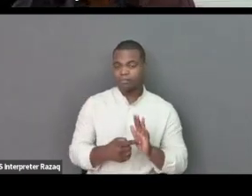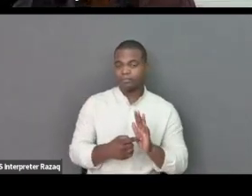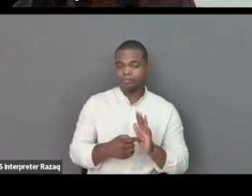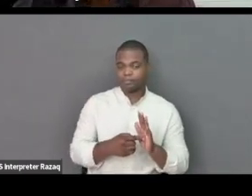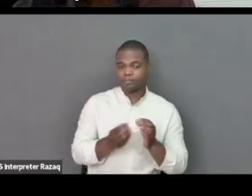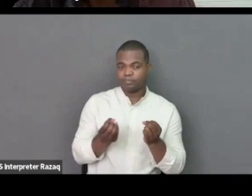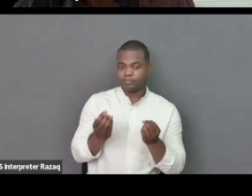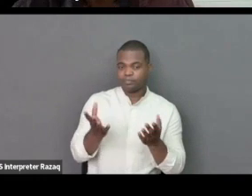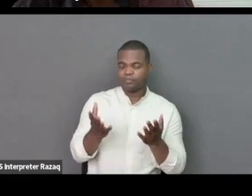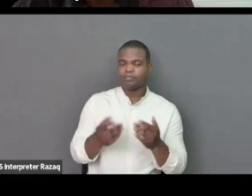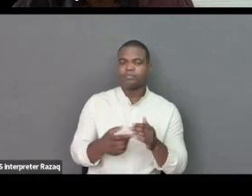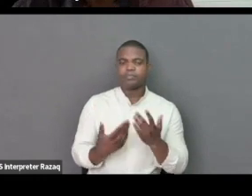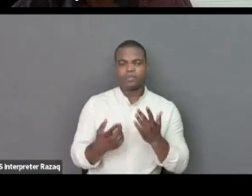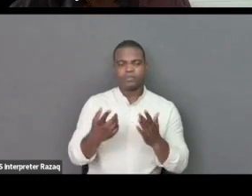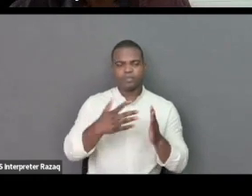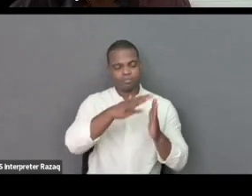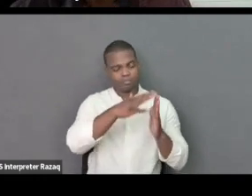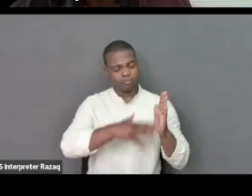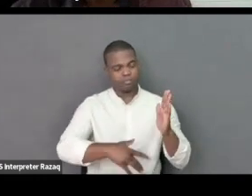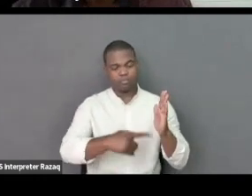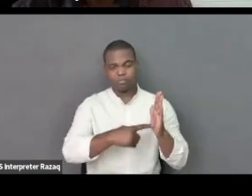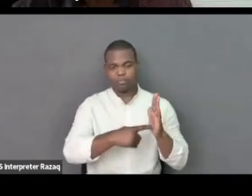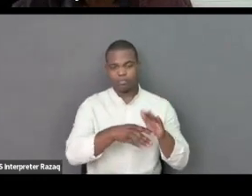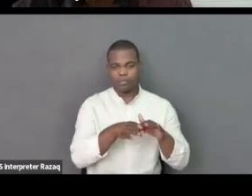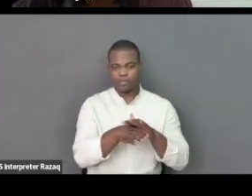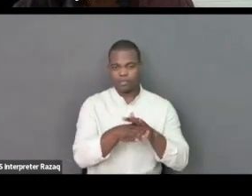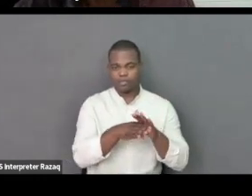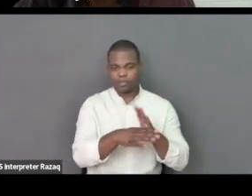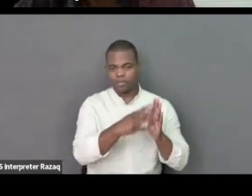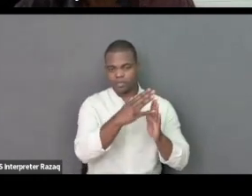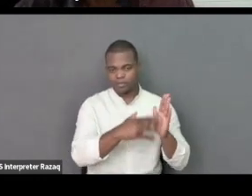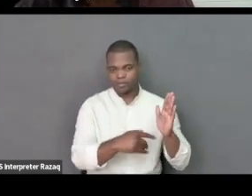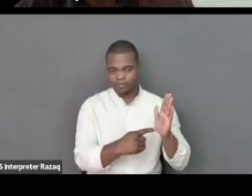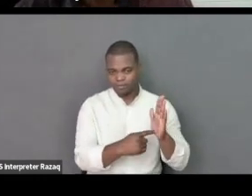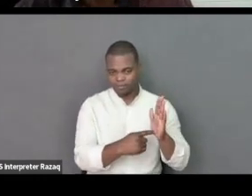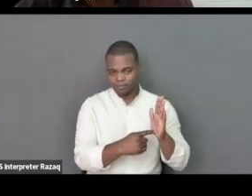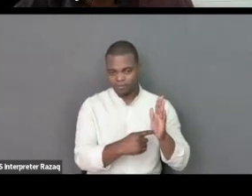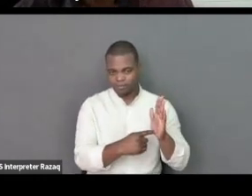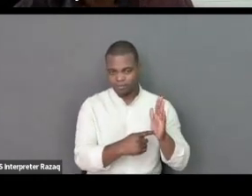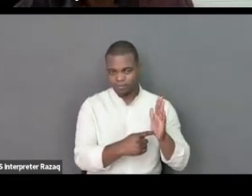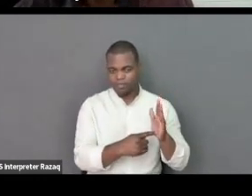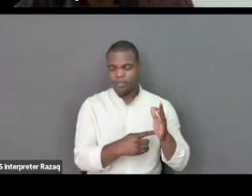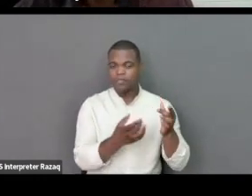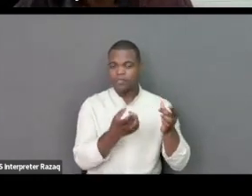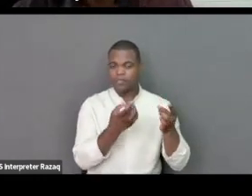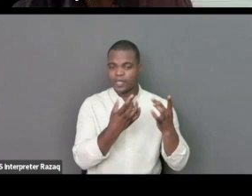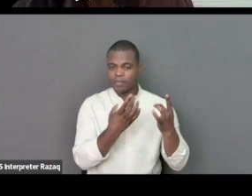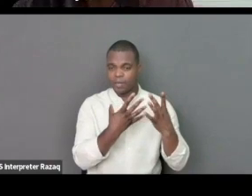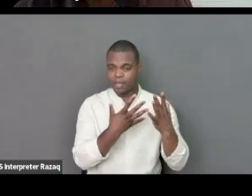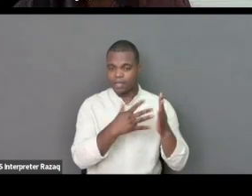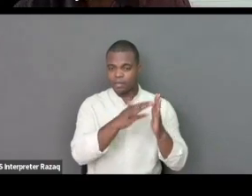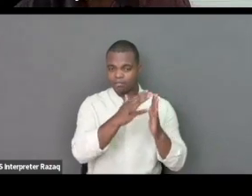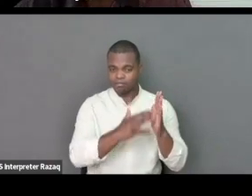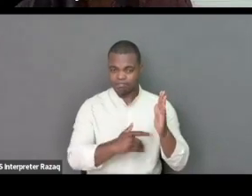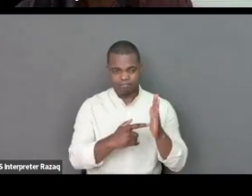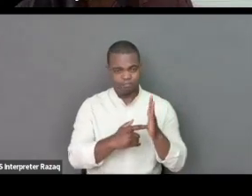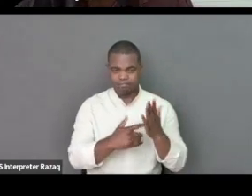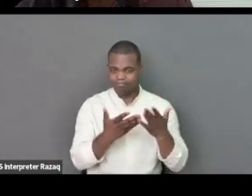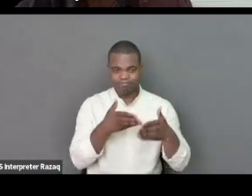mechanism is not accessible, then the user might use just a general contact possibility.